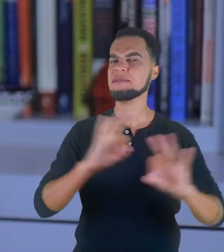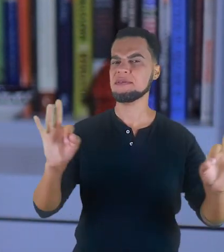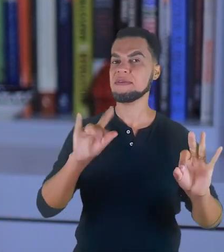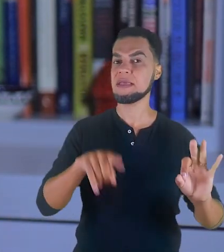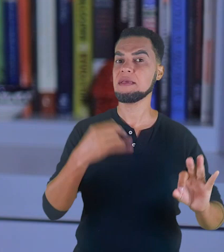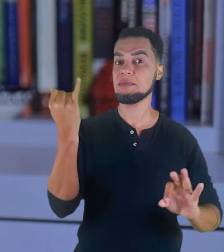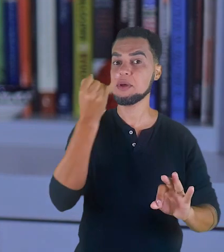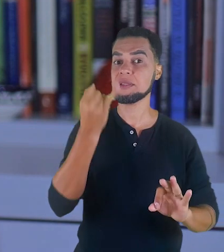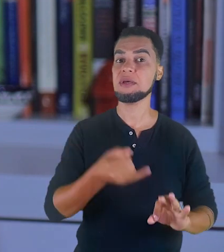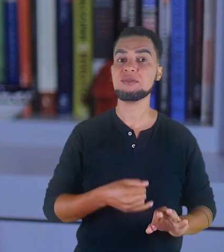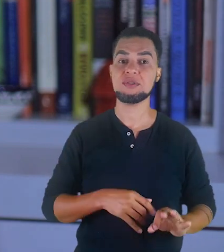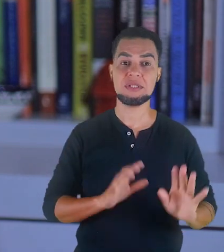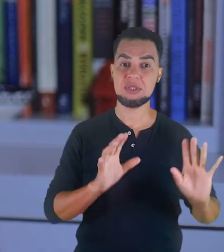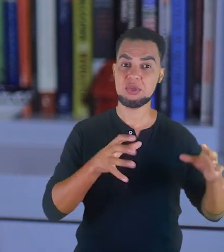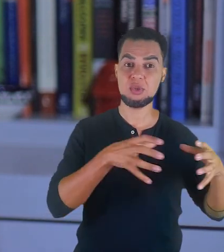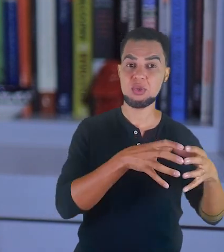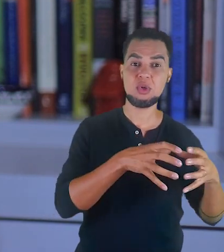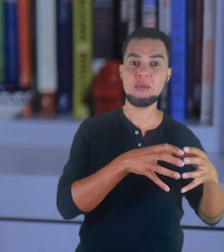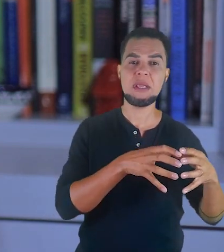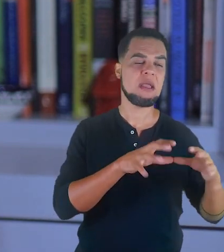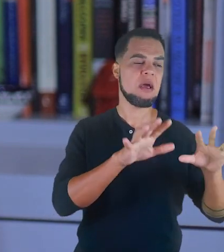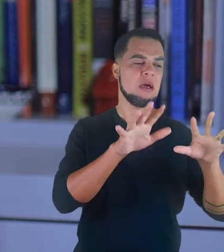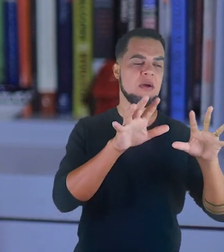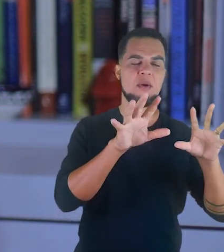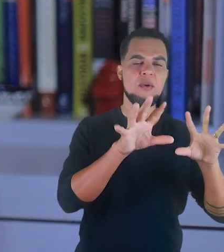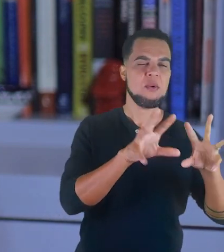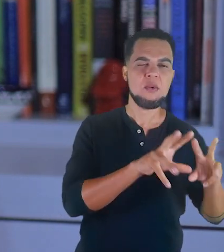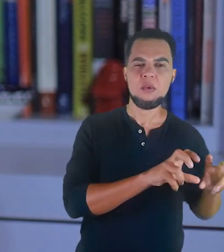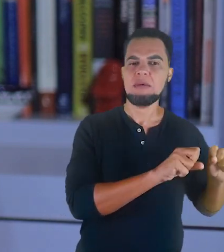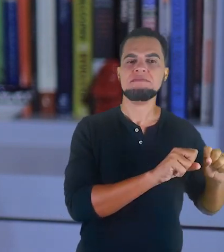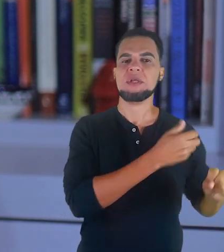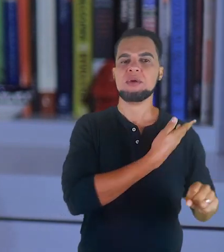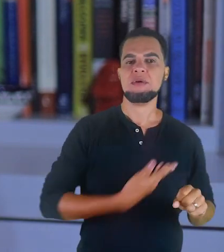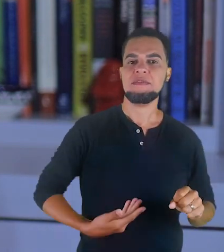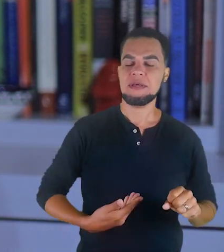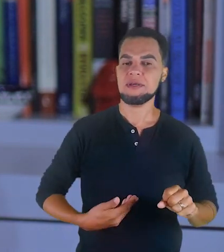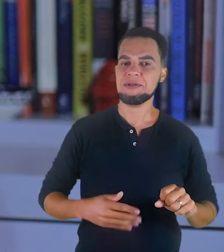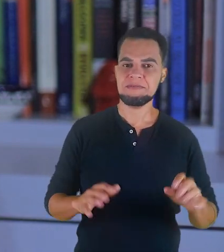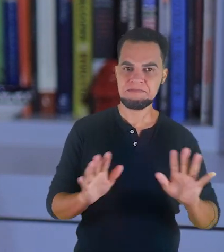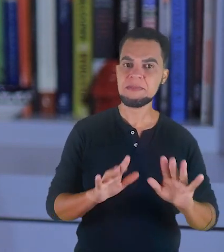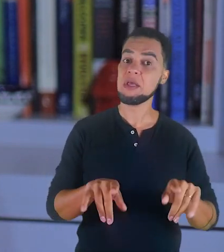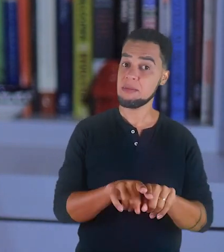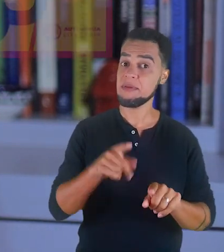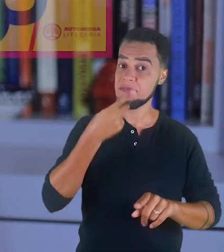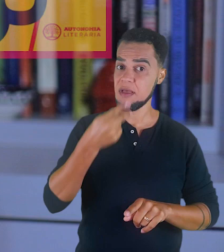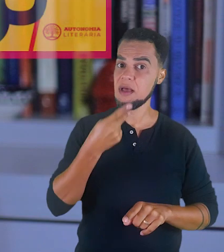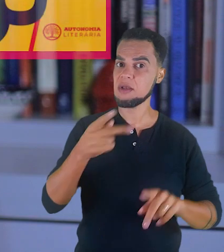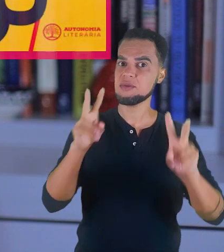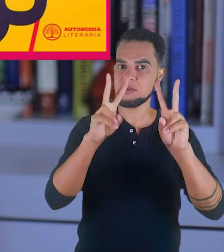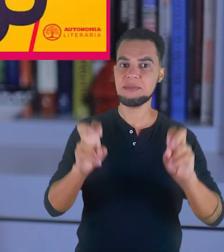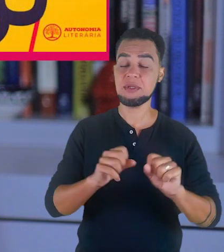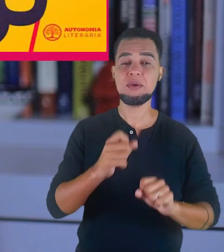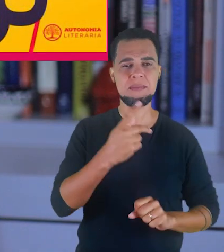saying that it is very important that the party does not let itself be absorbed by the government, which is a discussion that I also have in Morbid Symptoms regarding this.